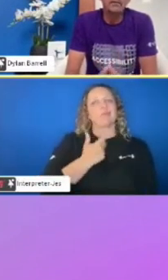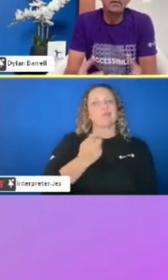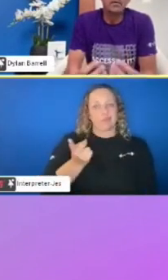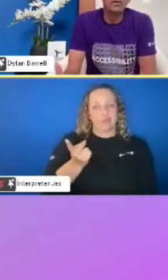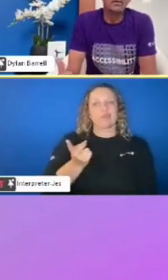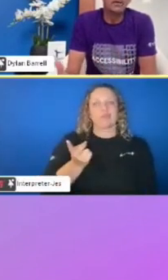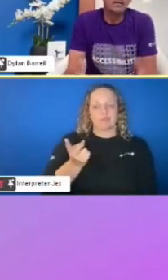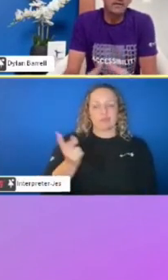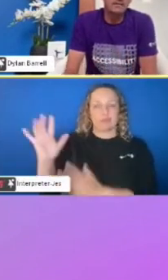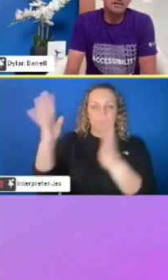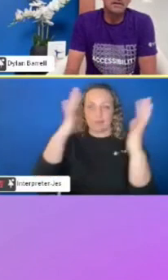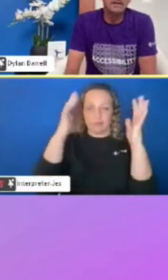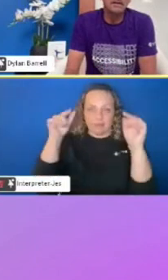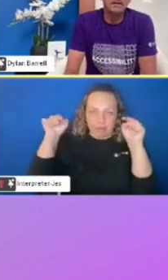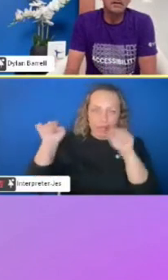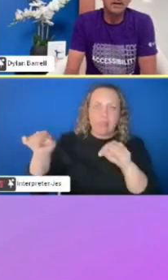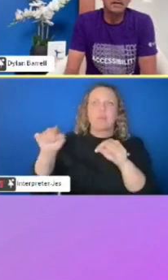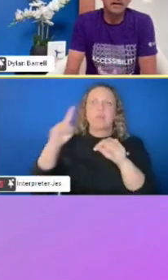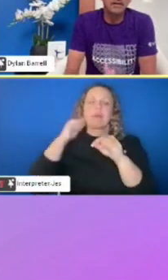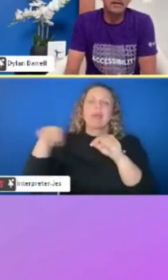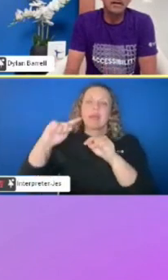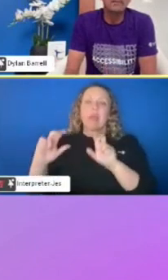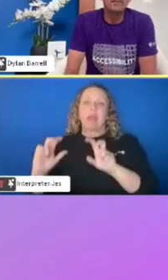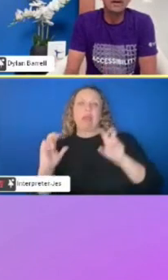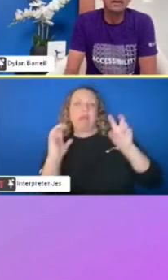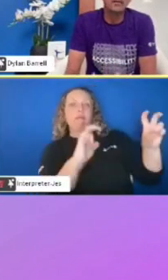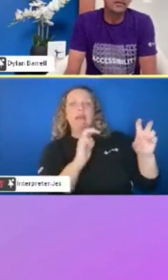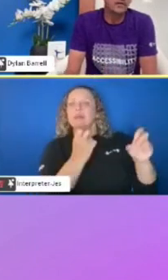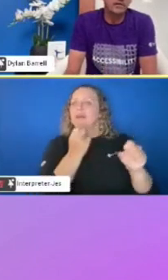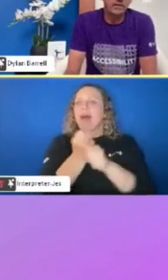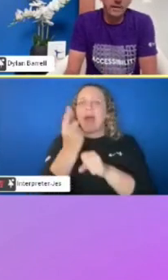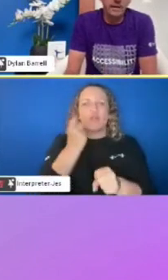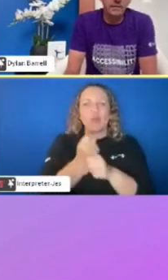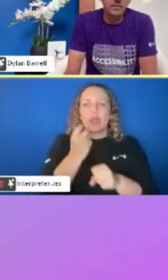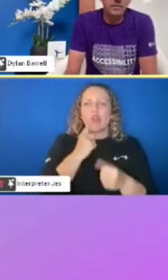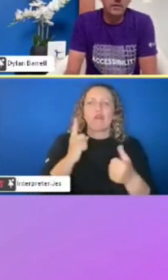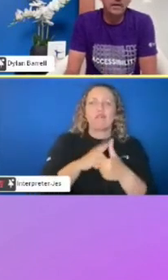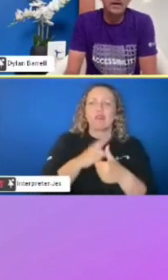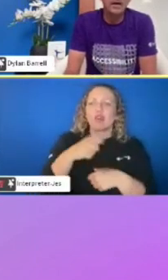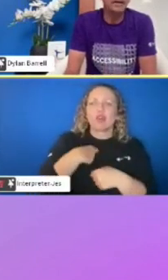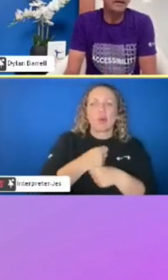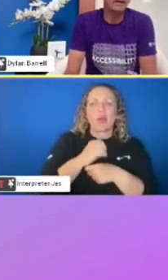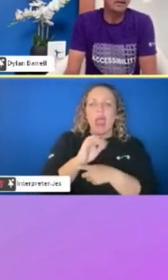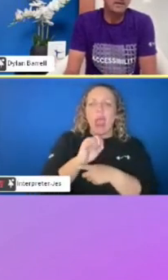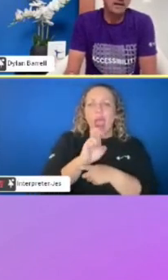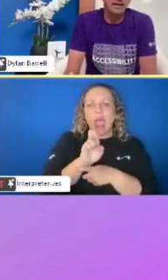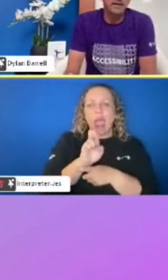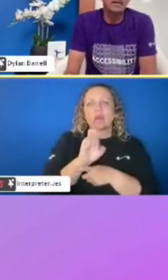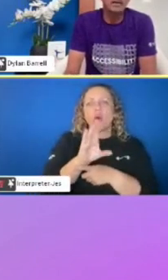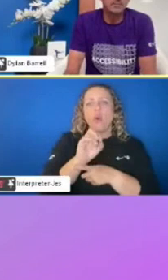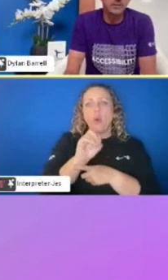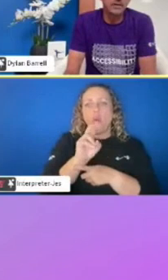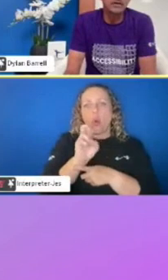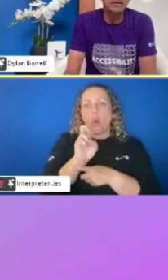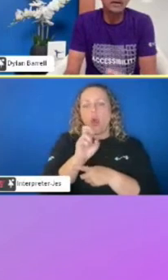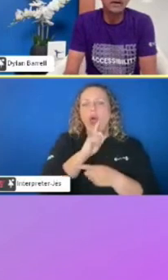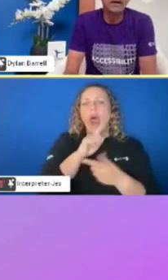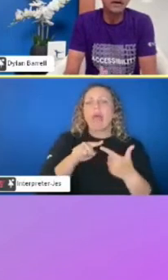for all of the investment that Deque does every year. First of all, in creating axe-core and then in maintaining it and improving it